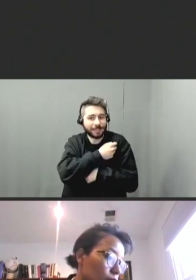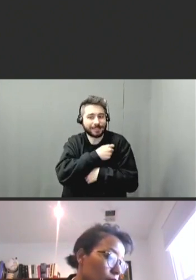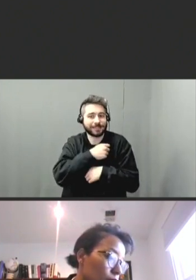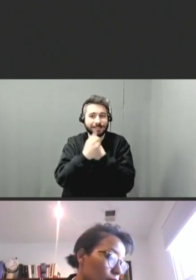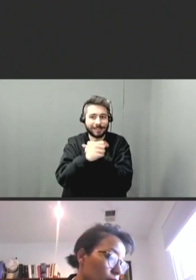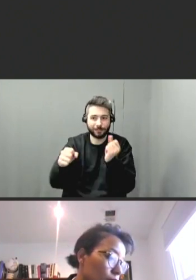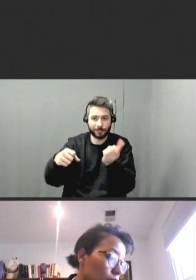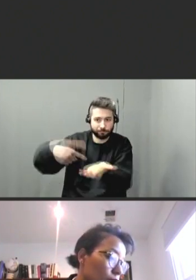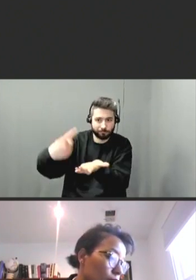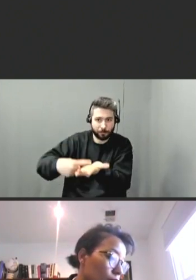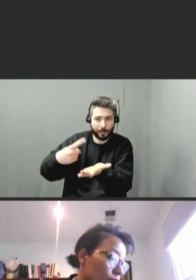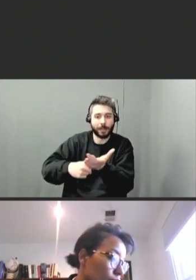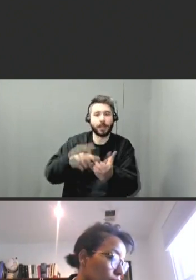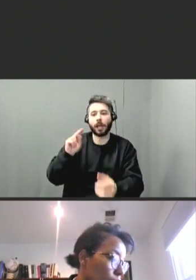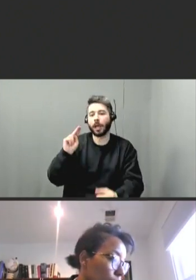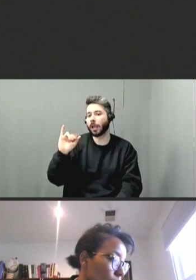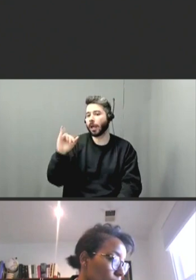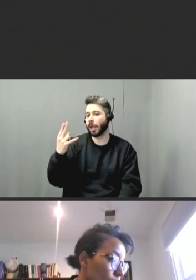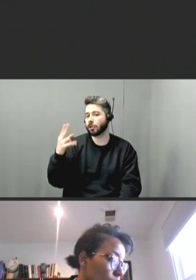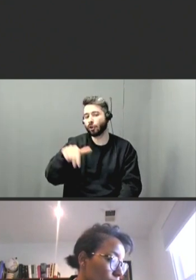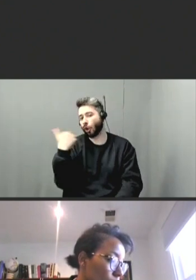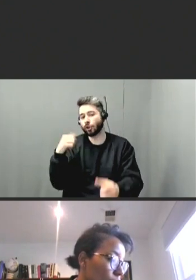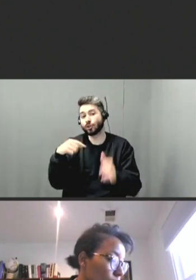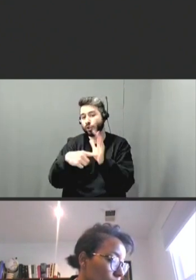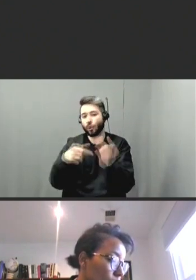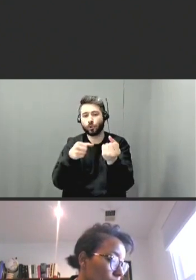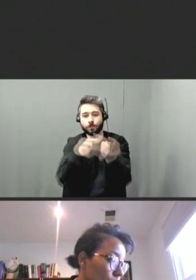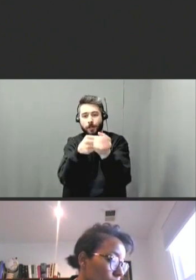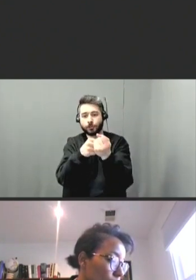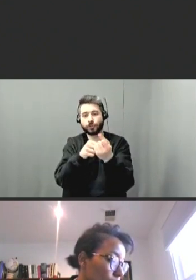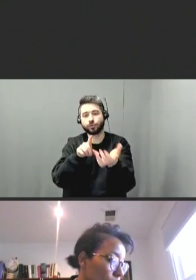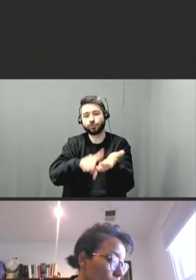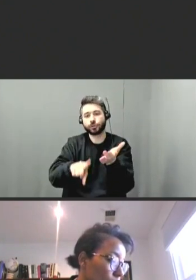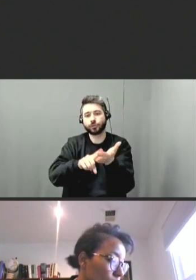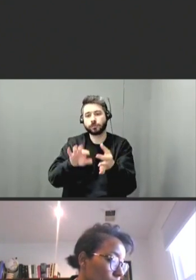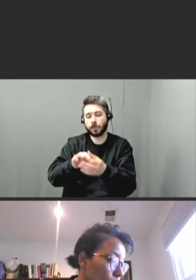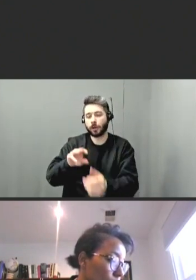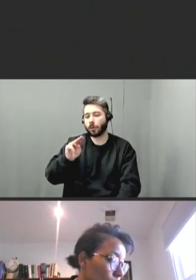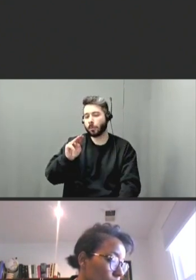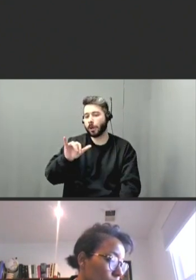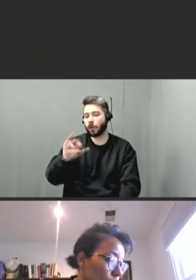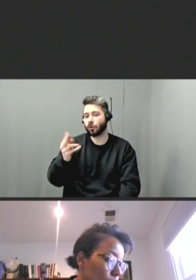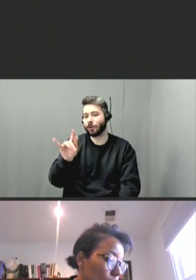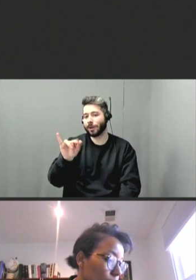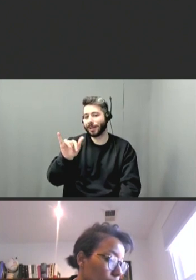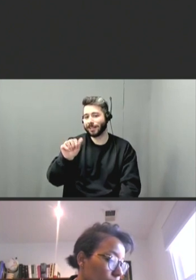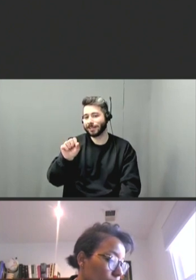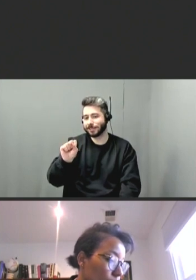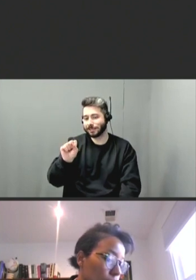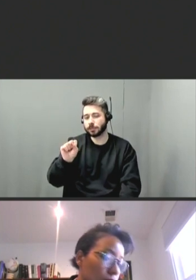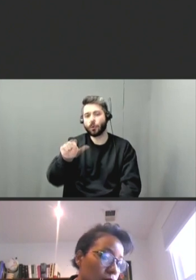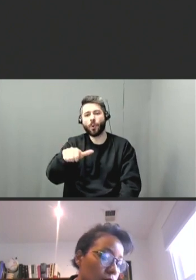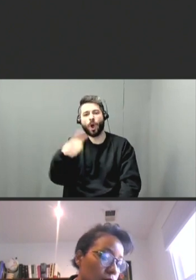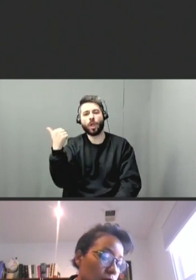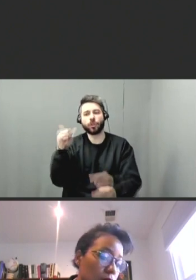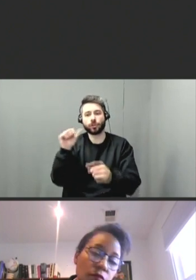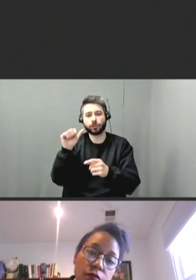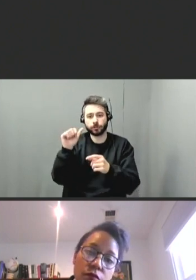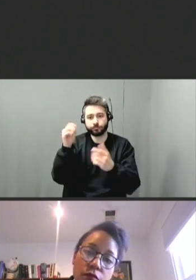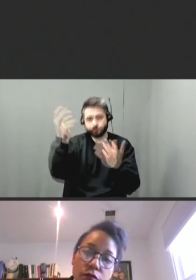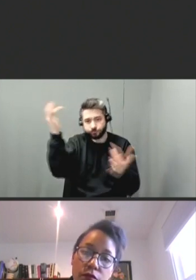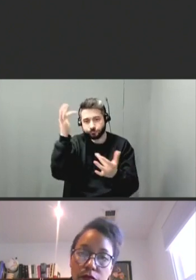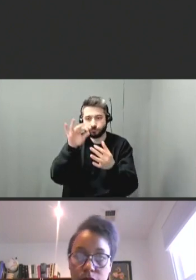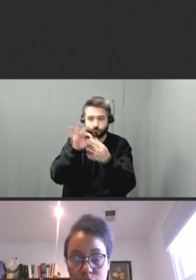NIH or other sponsored research around myocarditis or other conditions looking at components